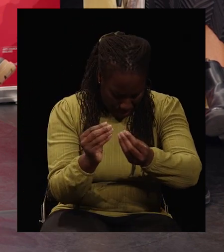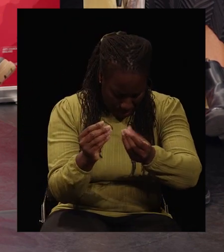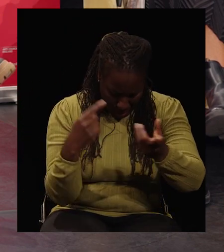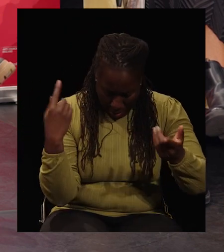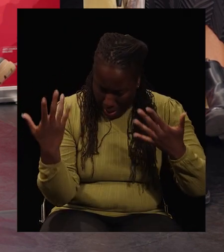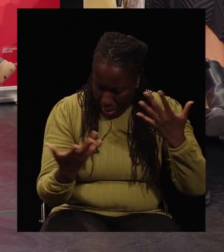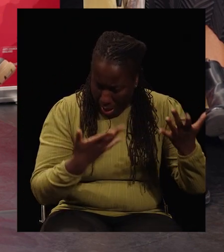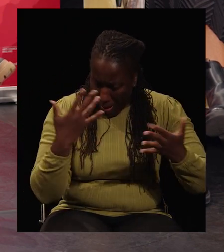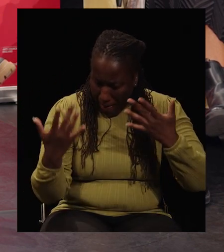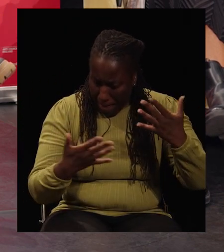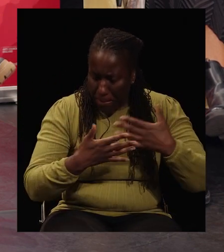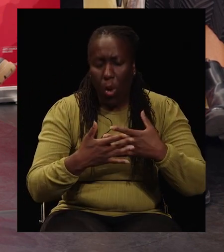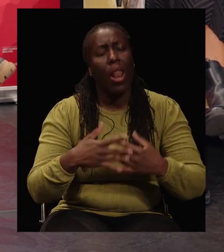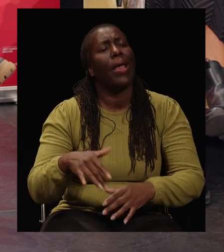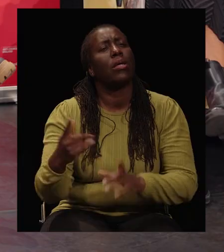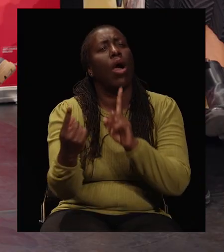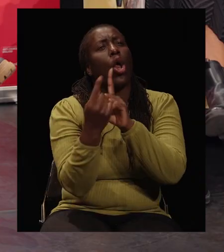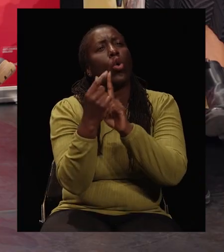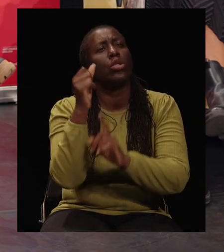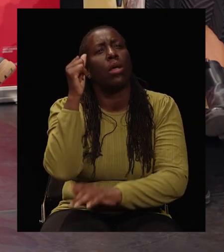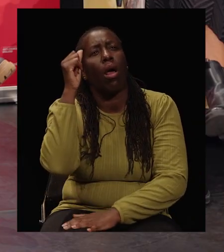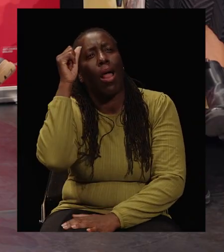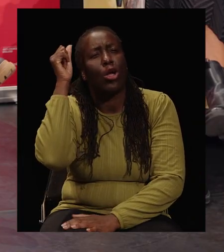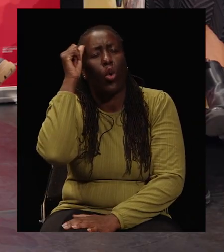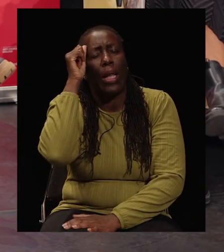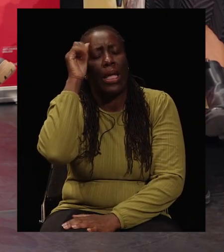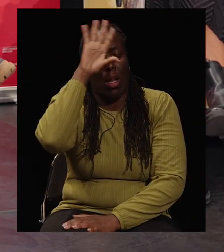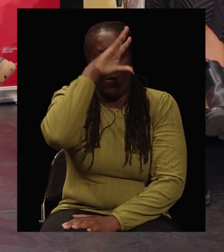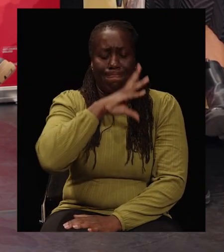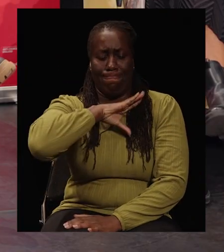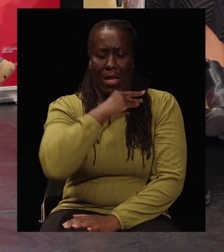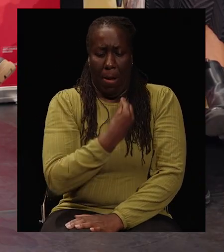well, a closer knowledge or a more embodied kind of intense sensorial knowledge